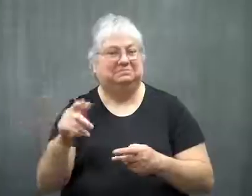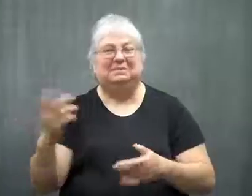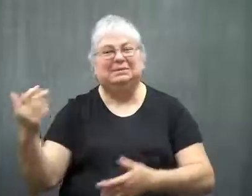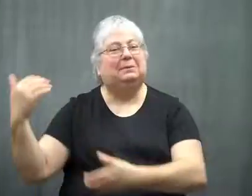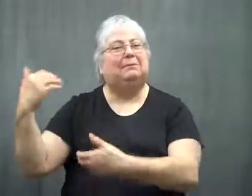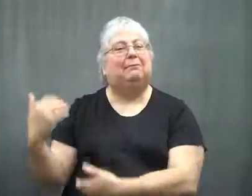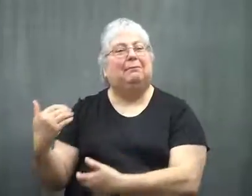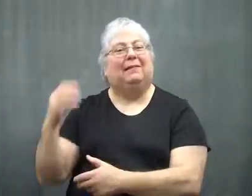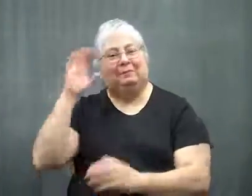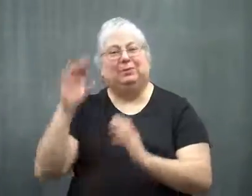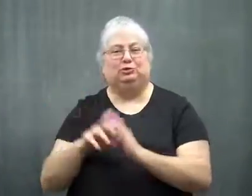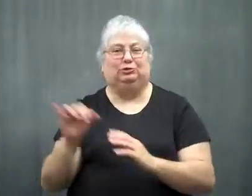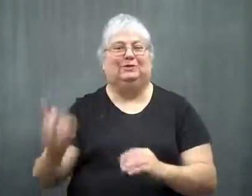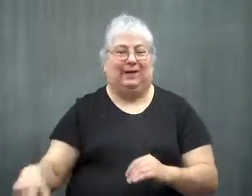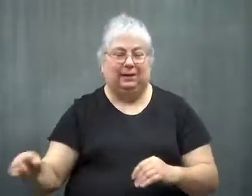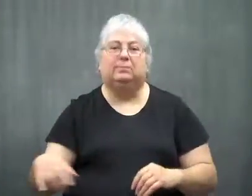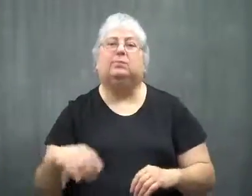There's a picture of him holding her.